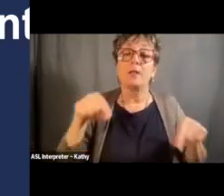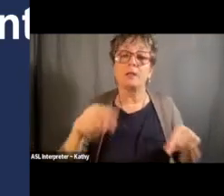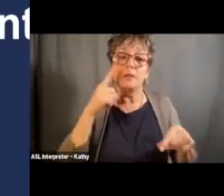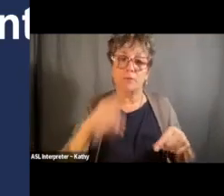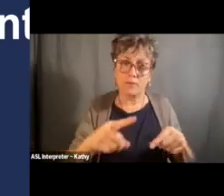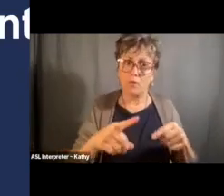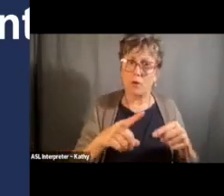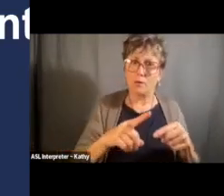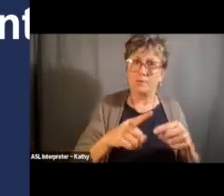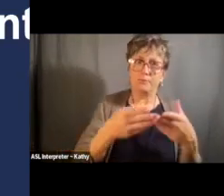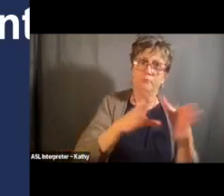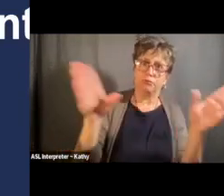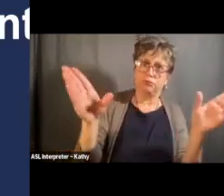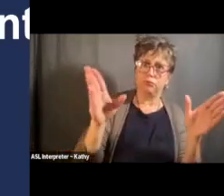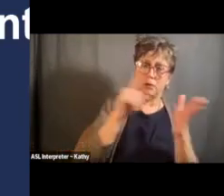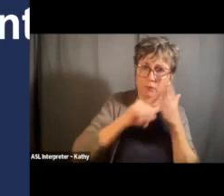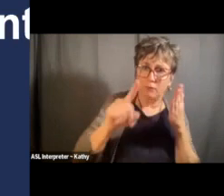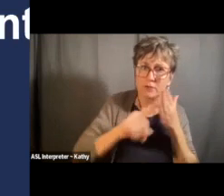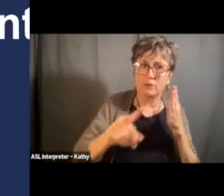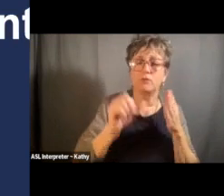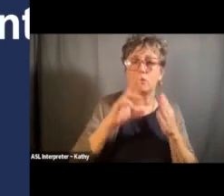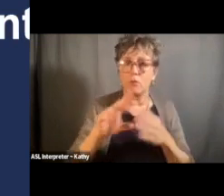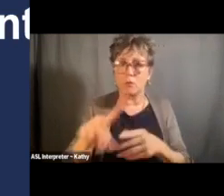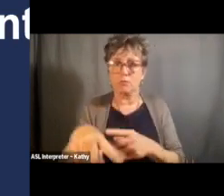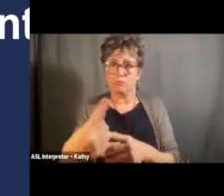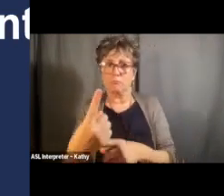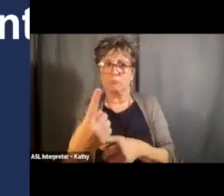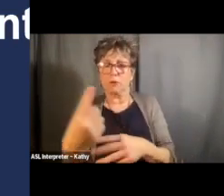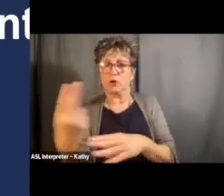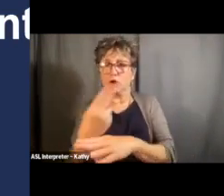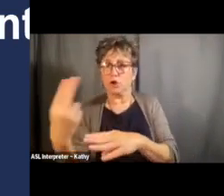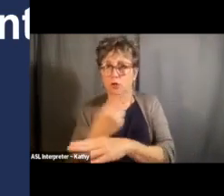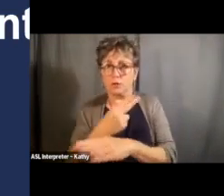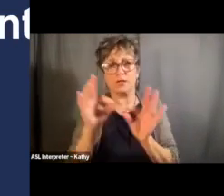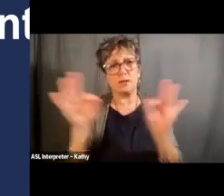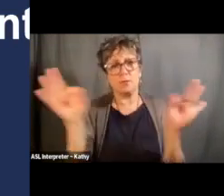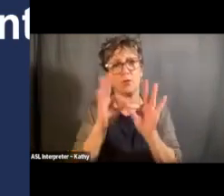earlier is really important for treating symptoms. We're going to be returning de-identified